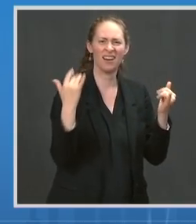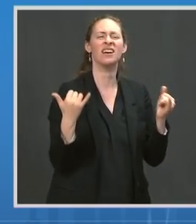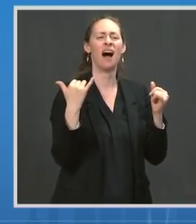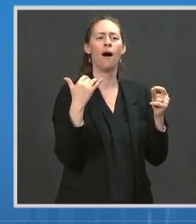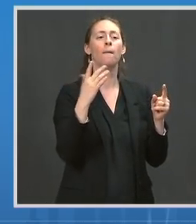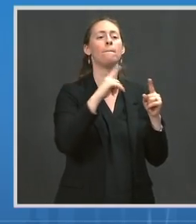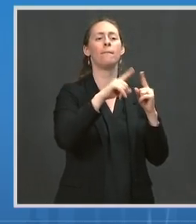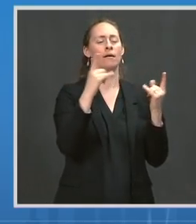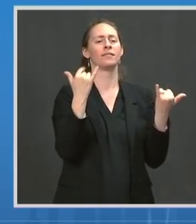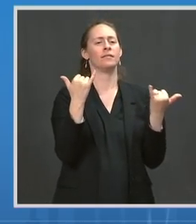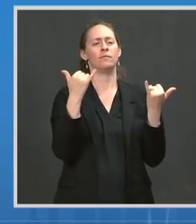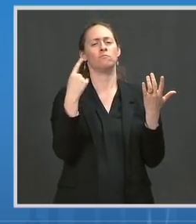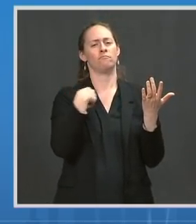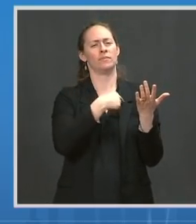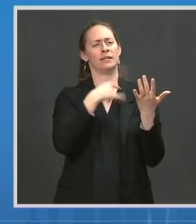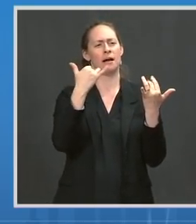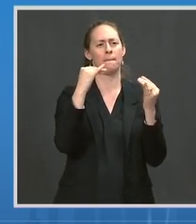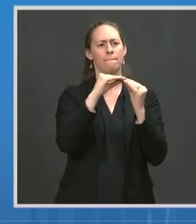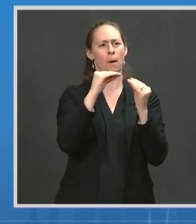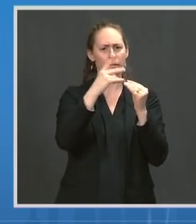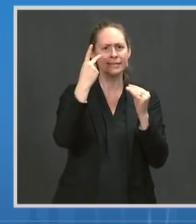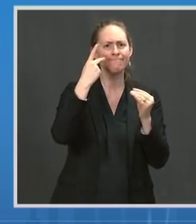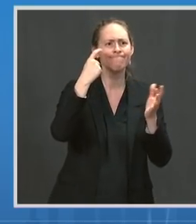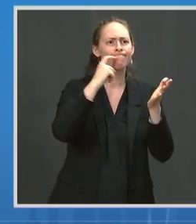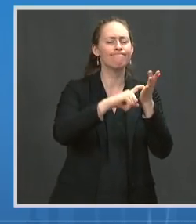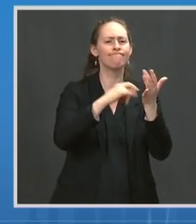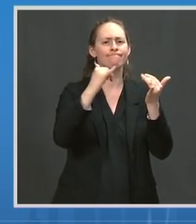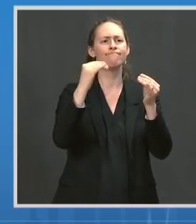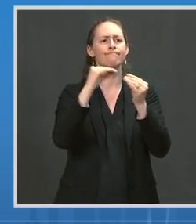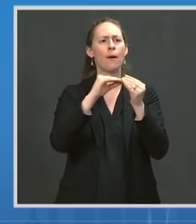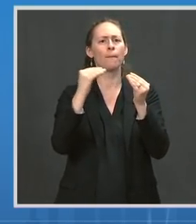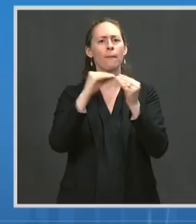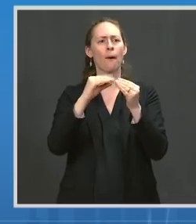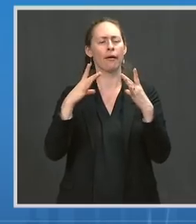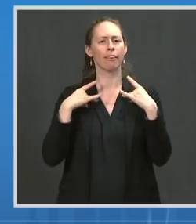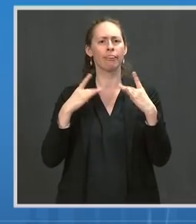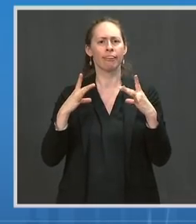are the rising cases in hospitalizations among those who are not vaccinated.